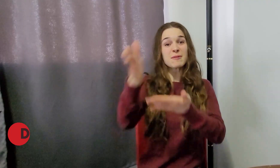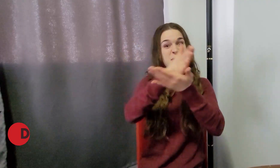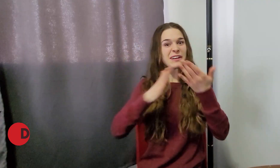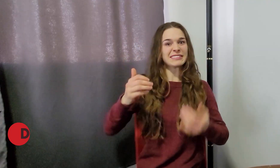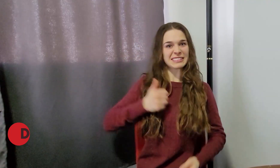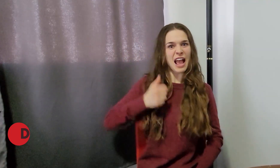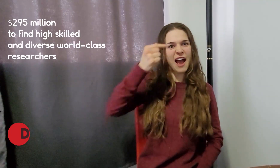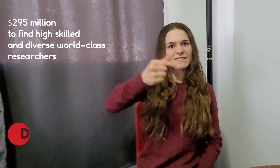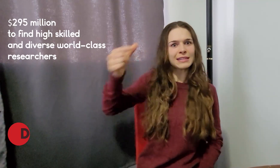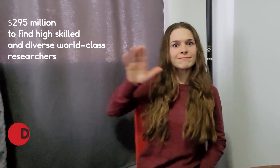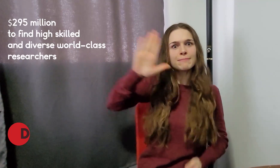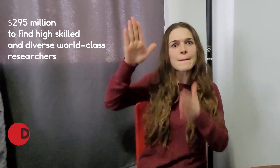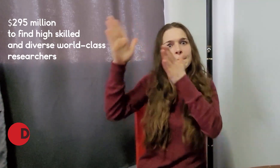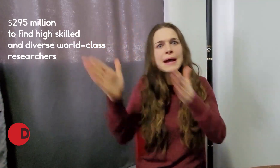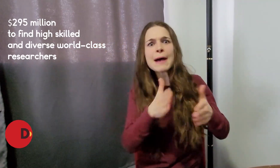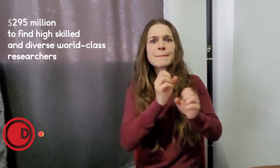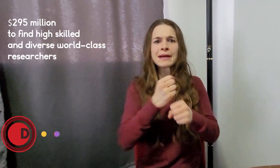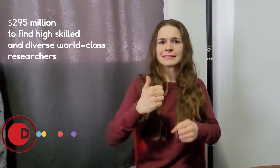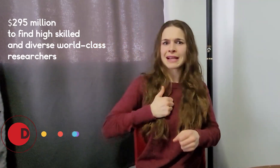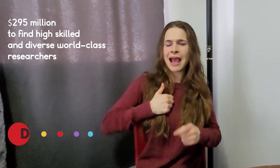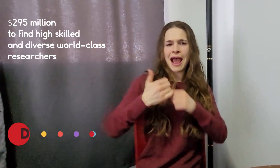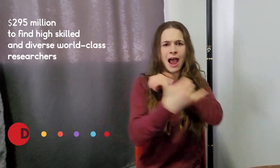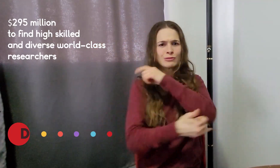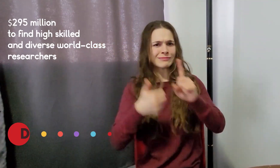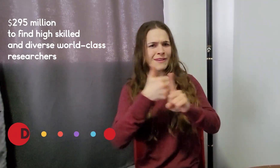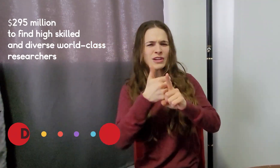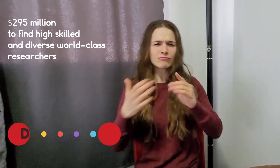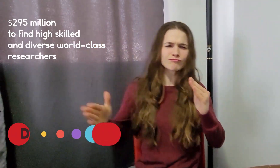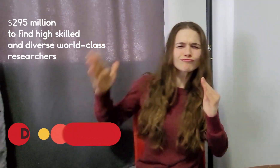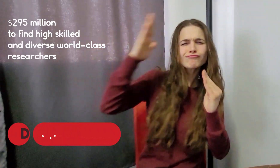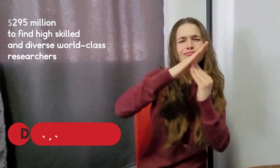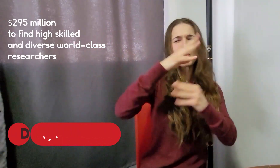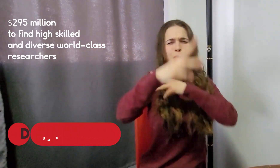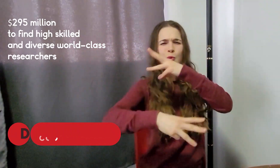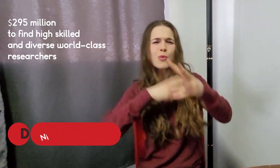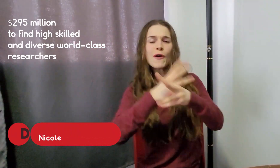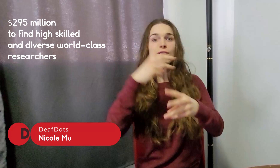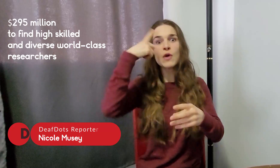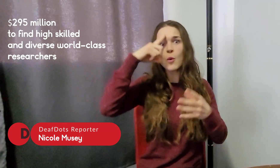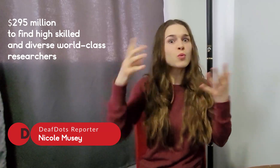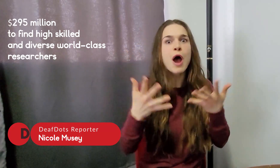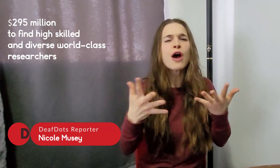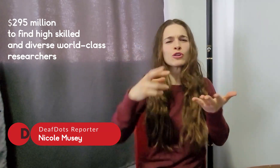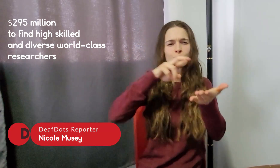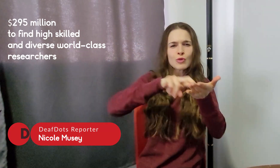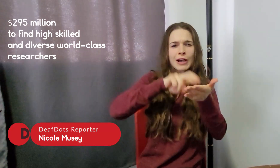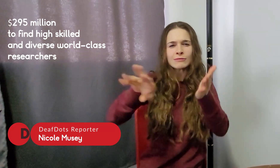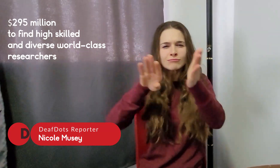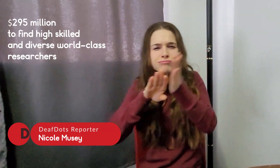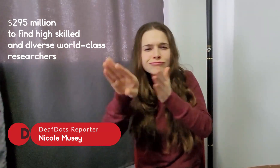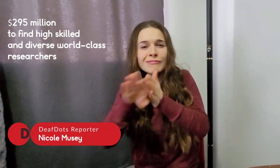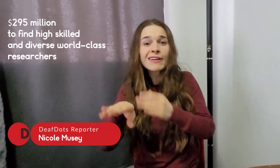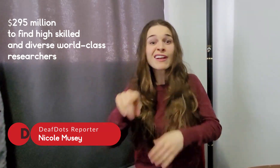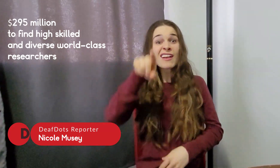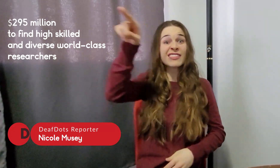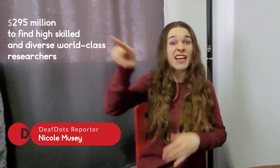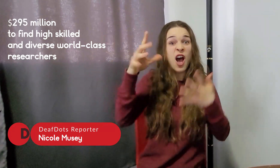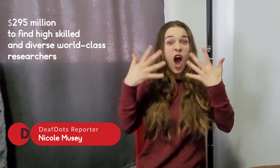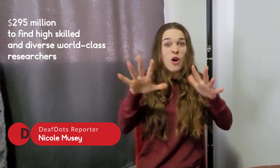[Nicole]: It is part of the Canada government's plan to make Canada one of the world's top countries in research and development.